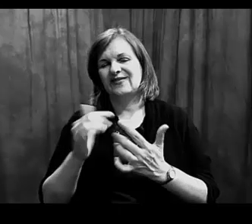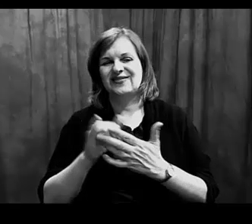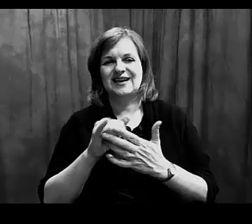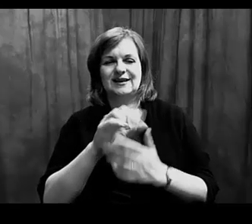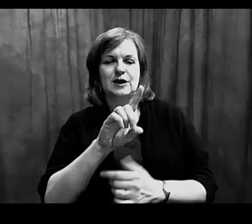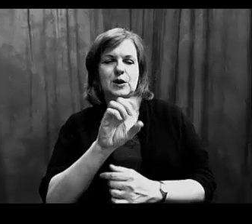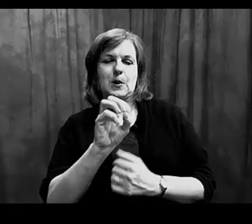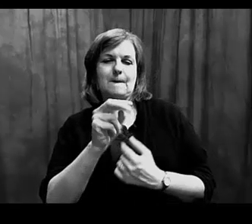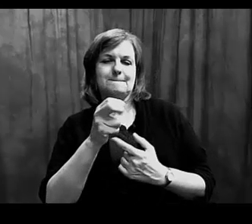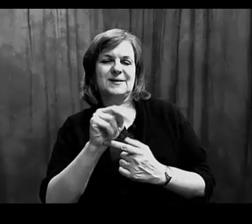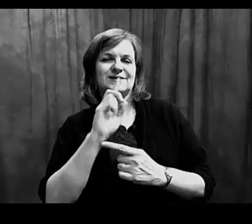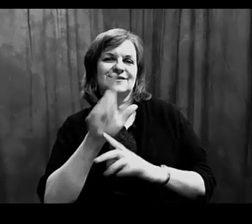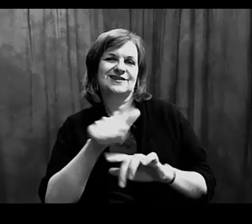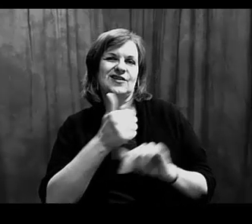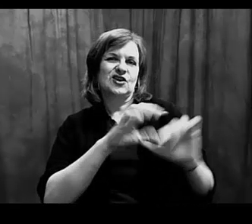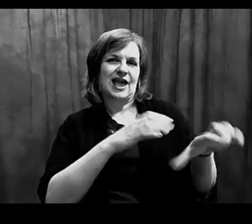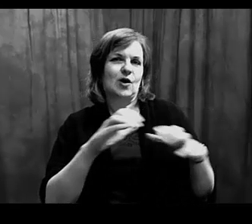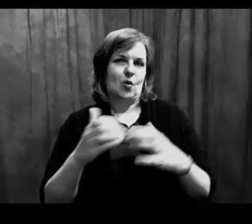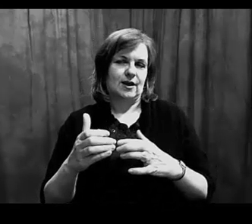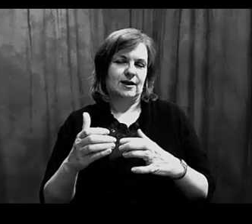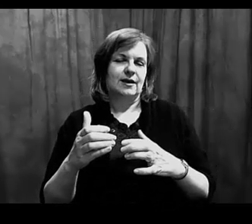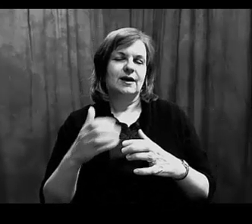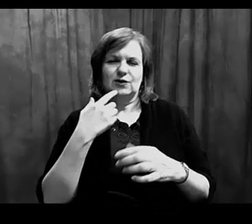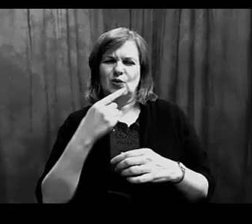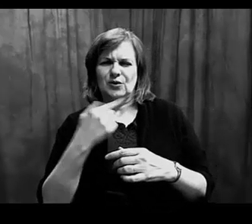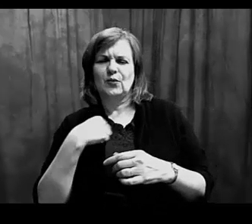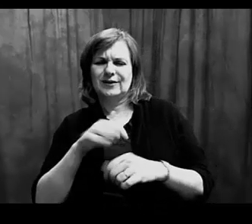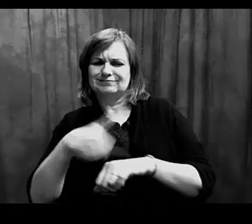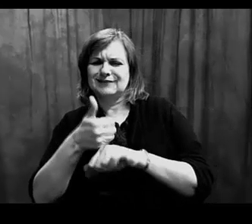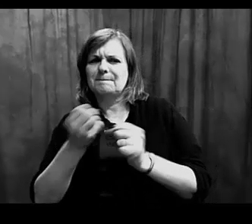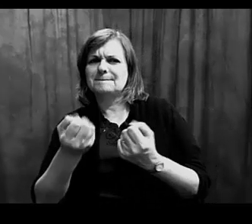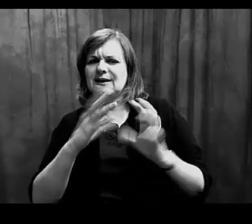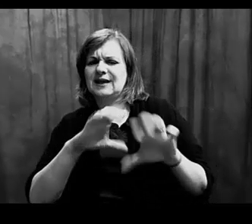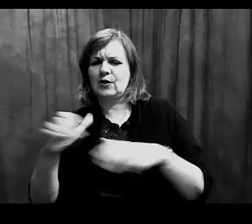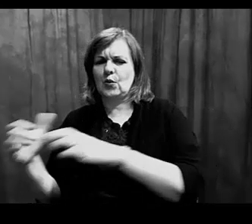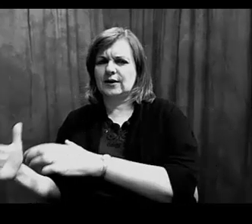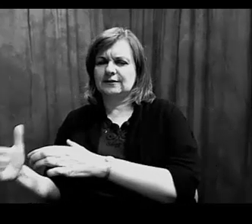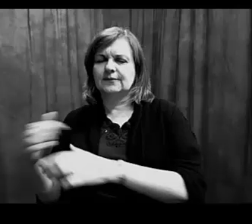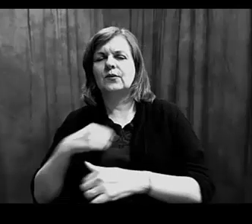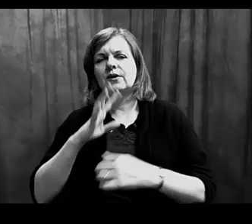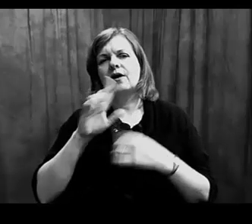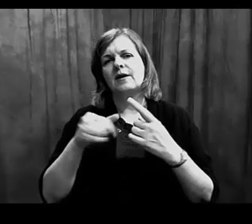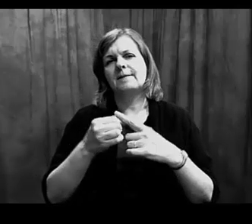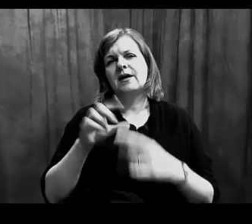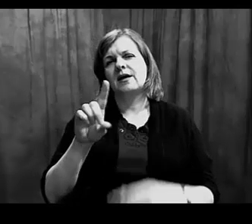domain is another category - I told you we put everything into categories - so when